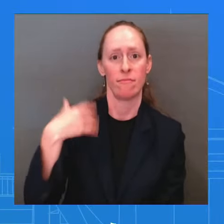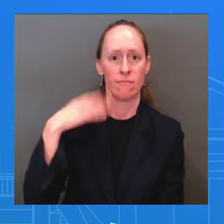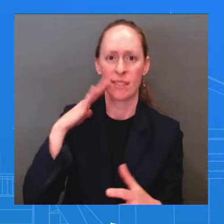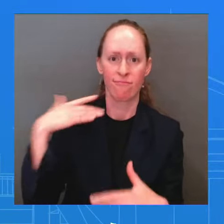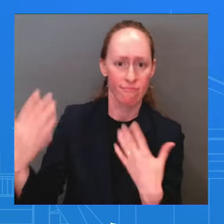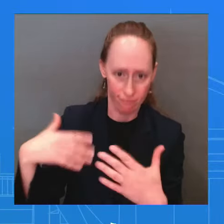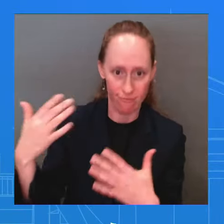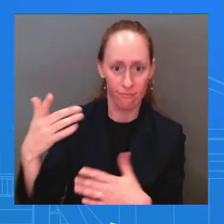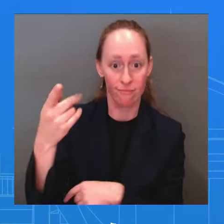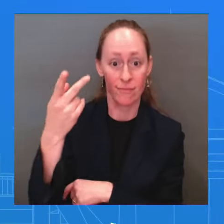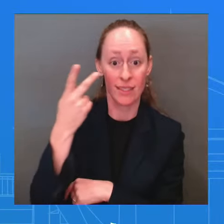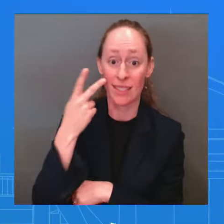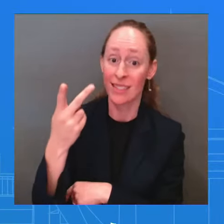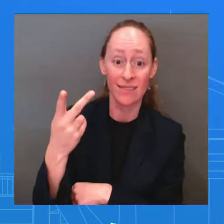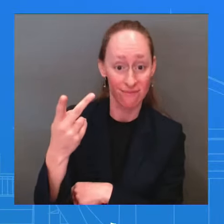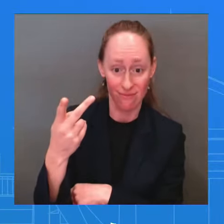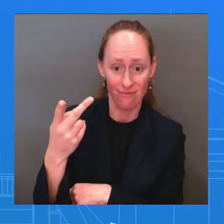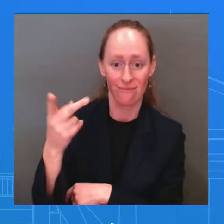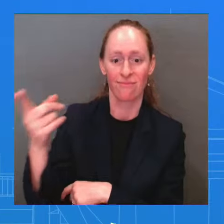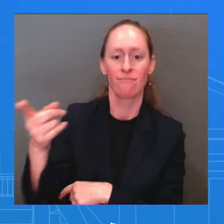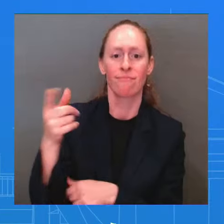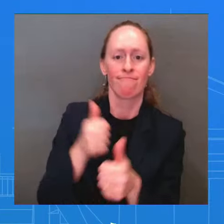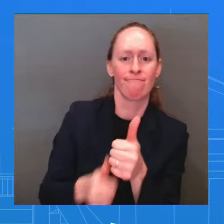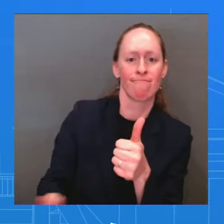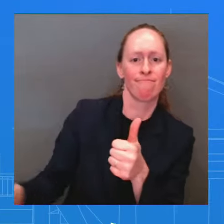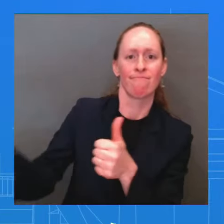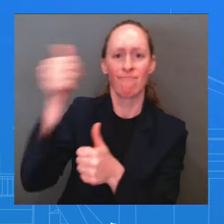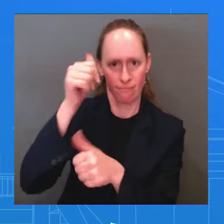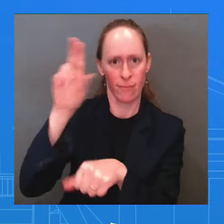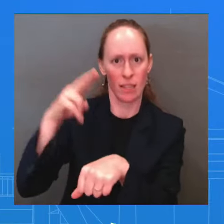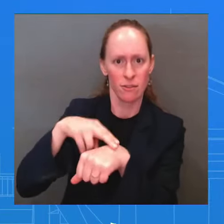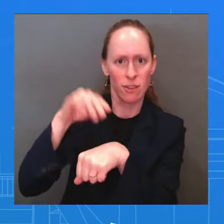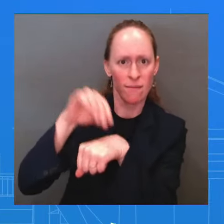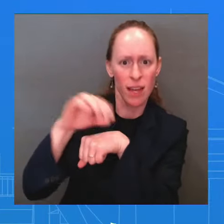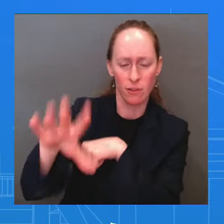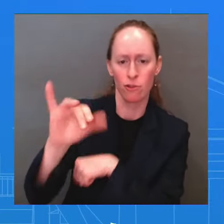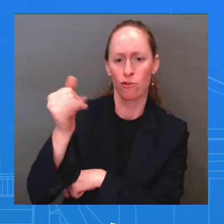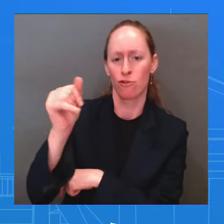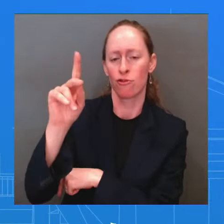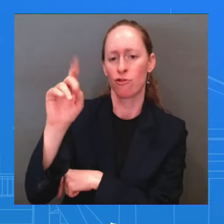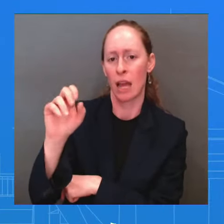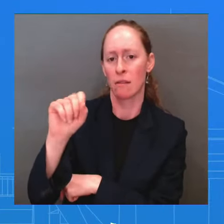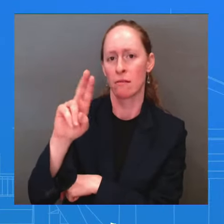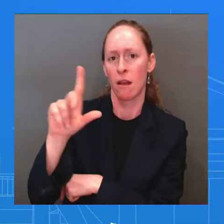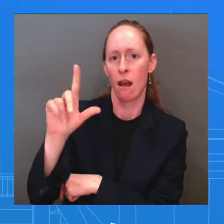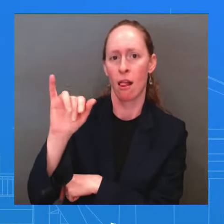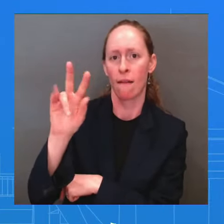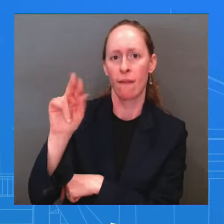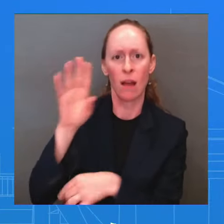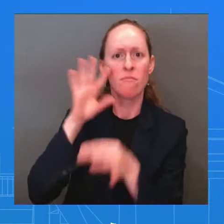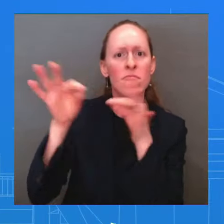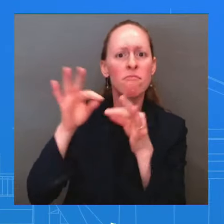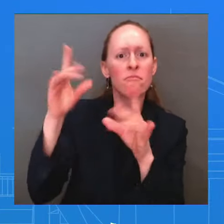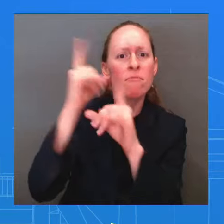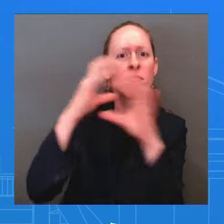Jake Sullivan, here. He's going to preview the President's trip next week to the U.N. General Assembly and also take any foreign policy questions you all may have.